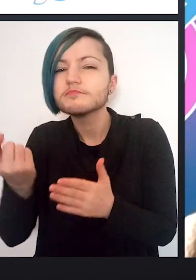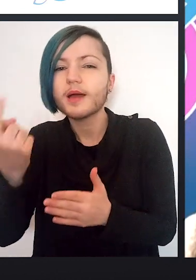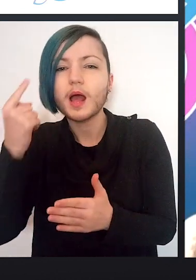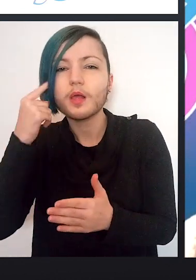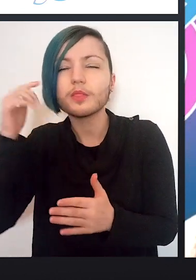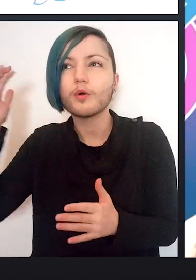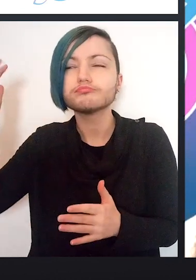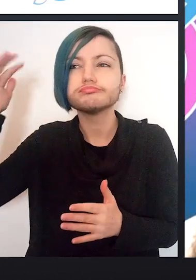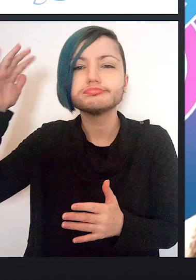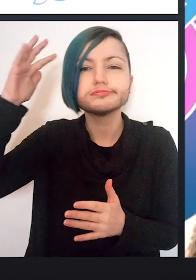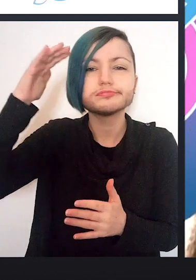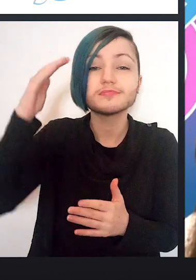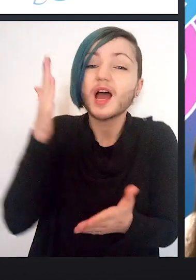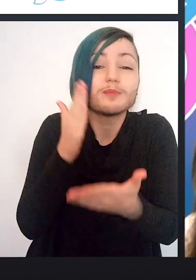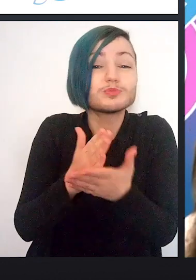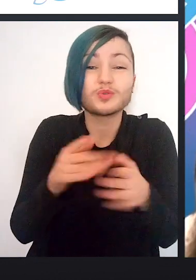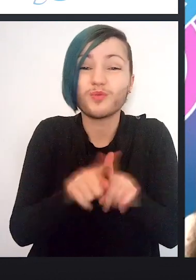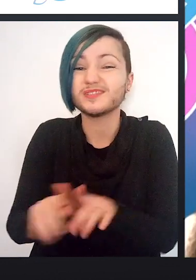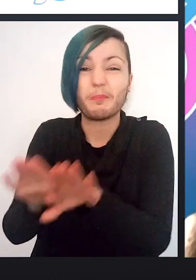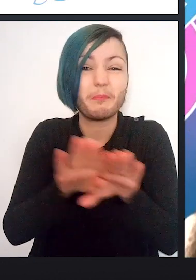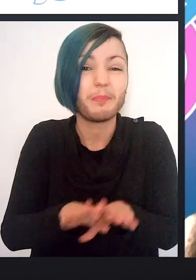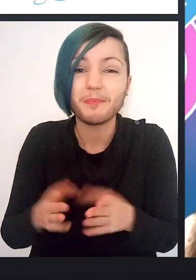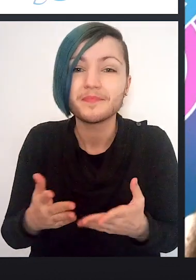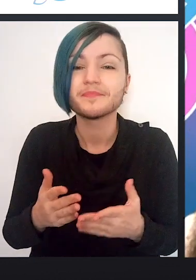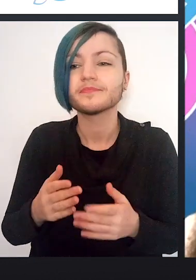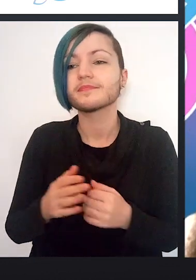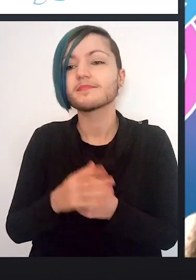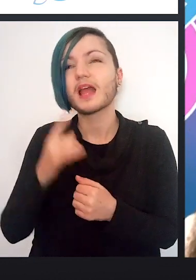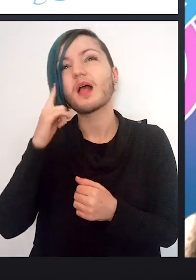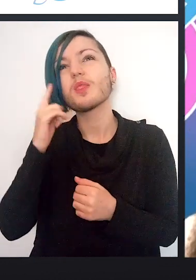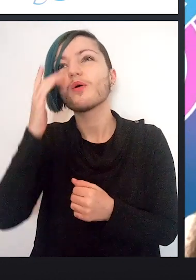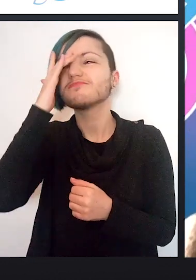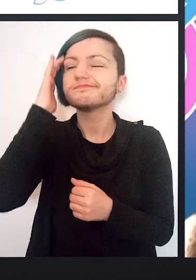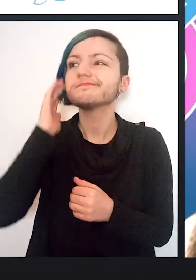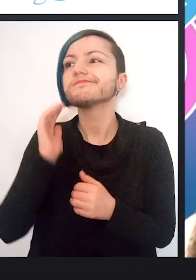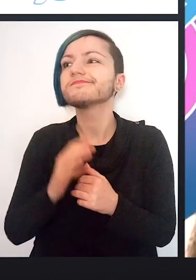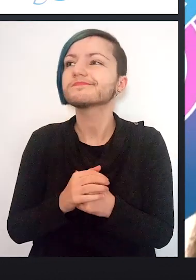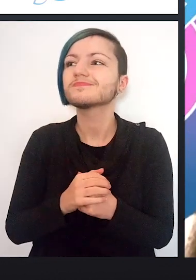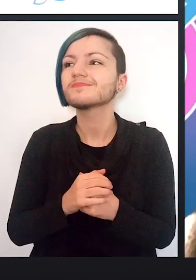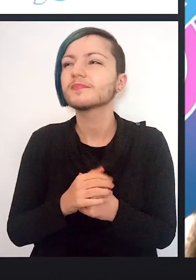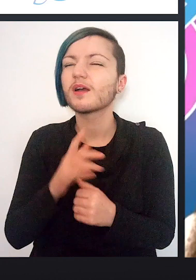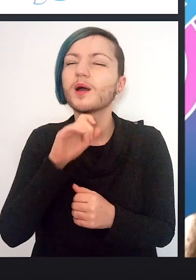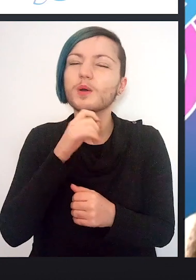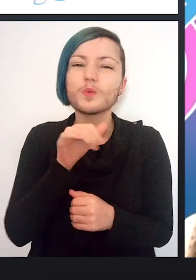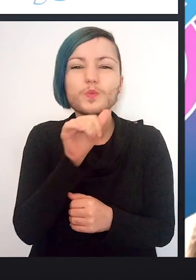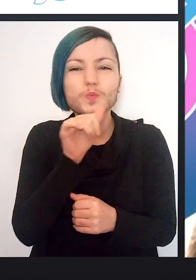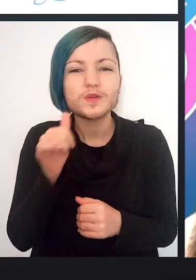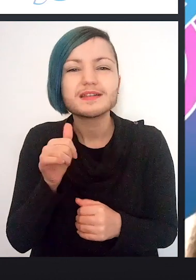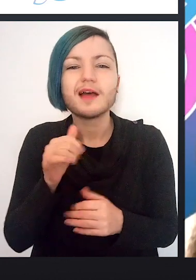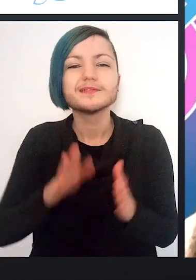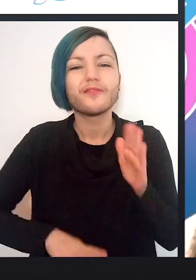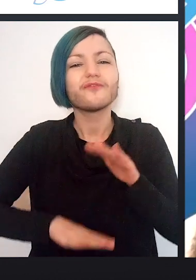my head as I'm sure it would for everybody, it would be nice to have full sex with my partner.